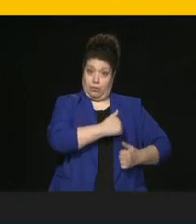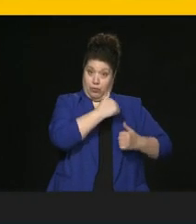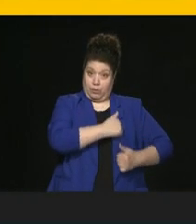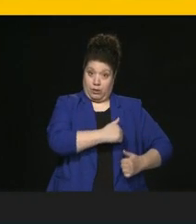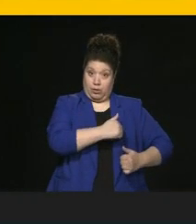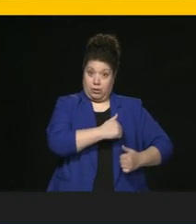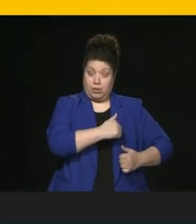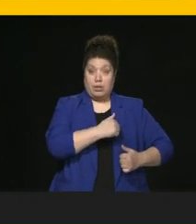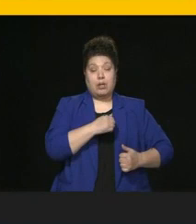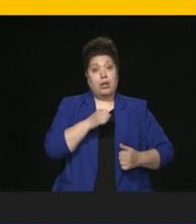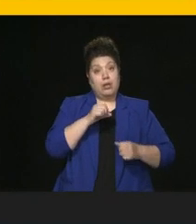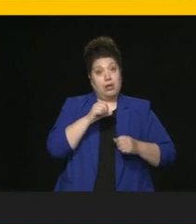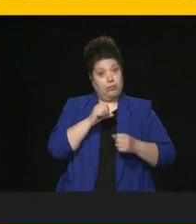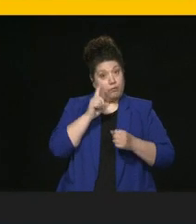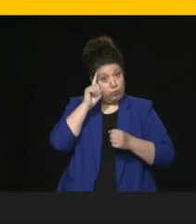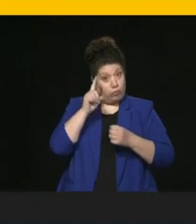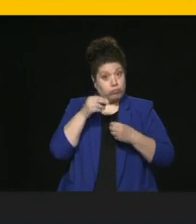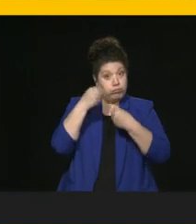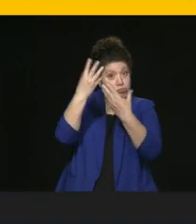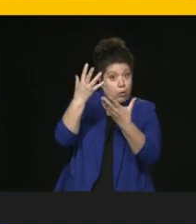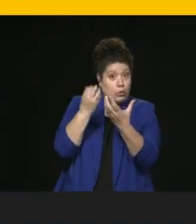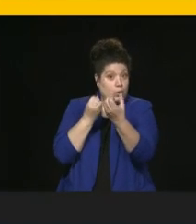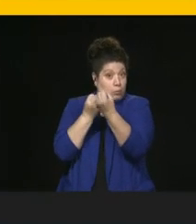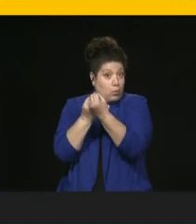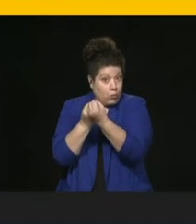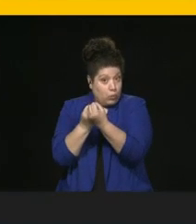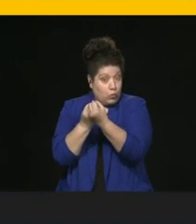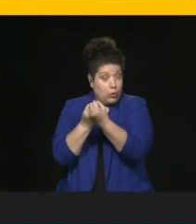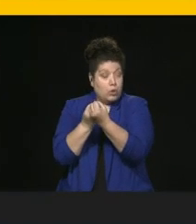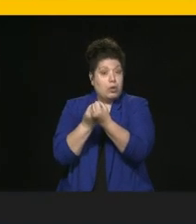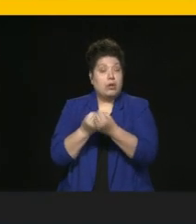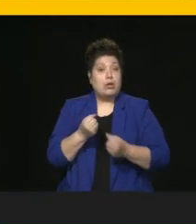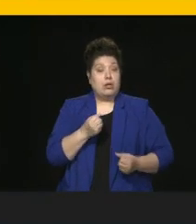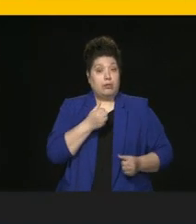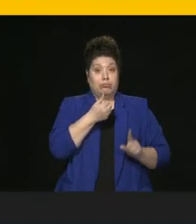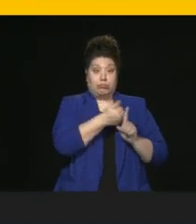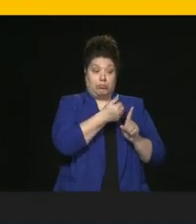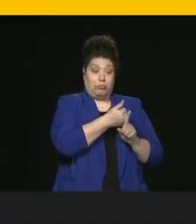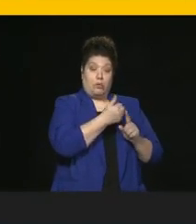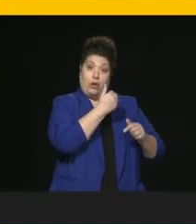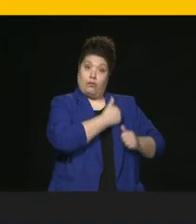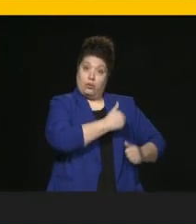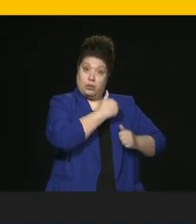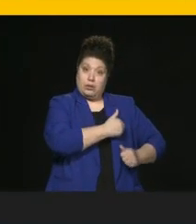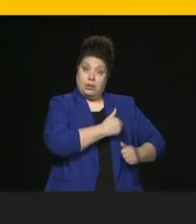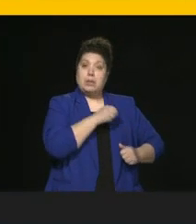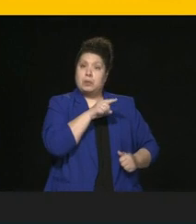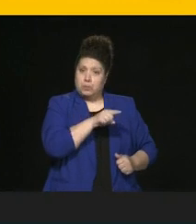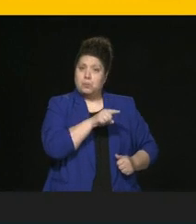AS FOR THE CANADIAN ARMED FORCES INTERVENING TO HELP MEDICALLY,